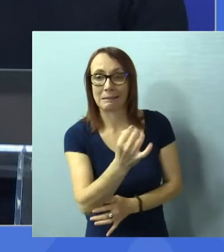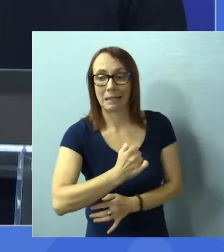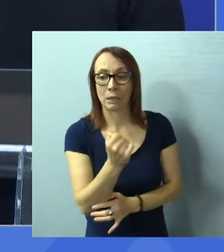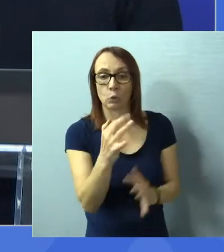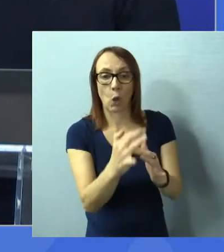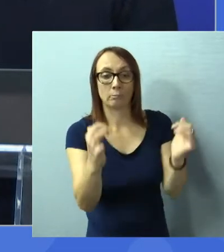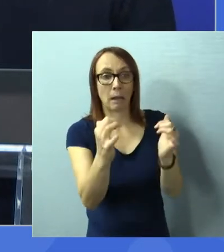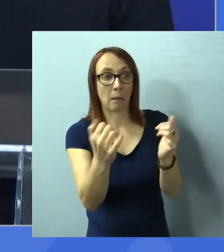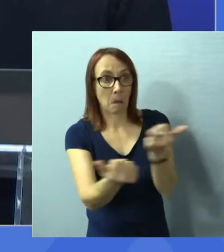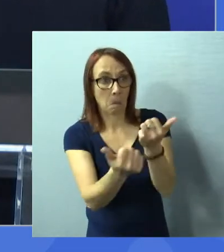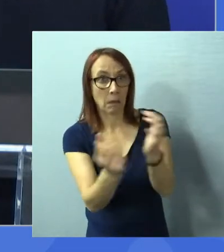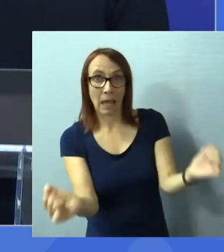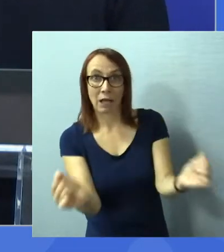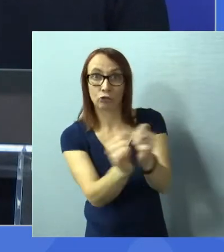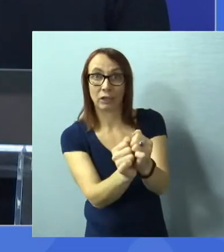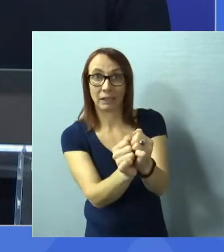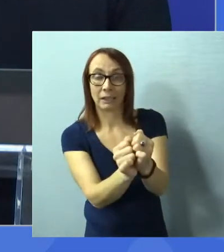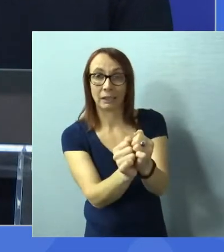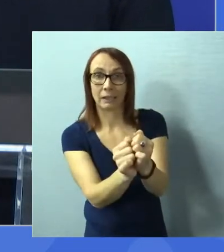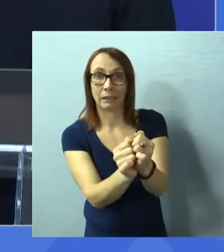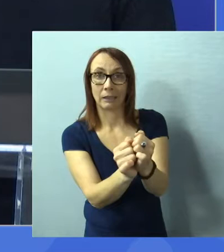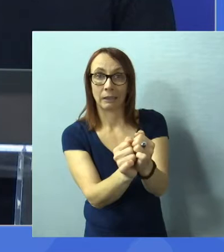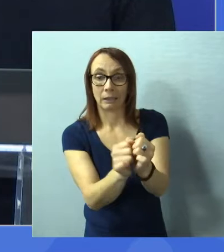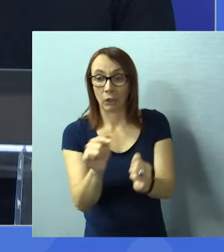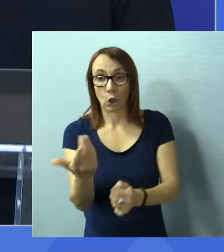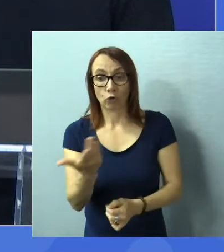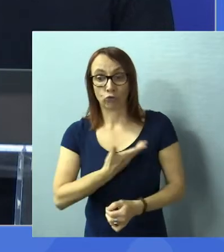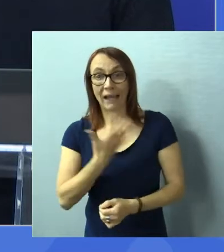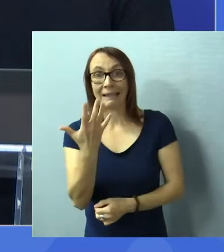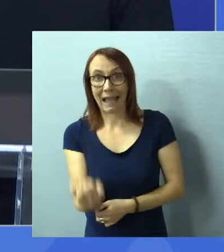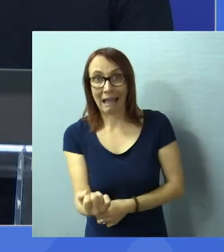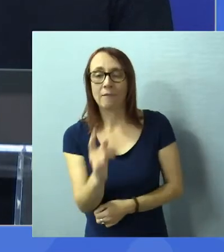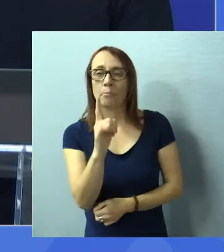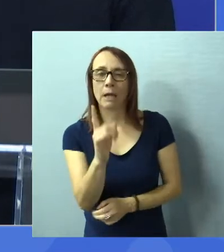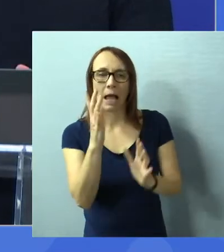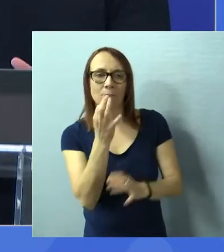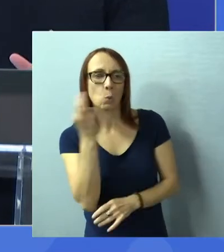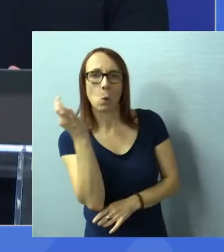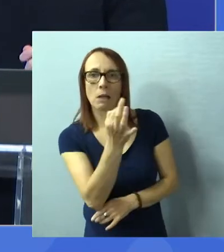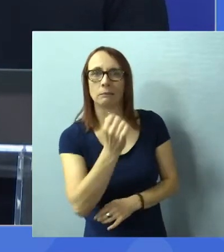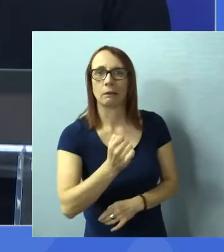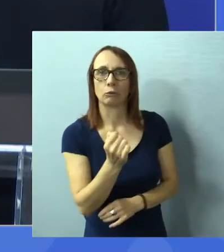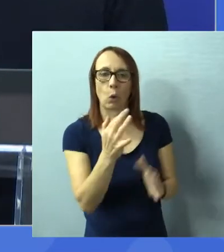retains the right to legislate in in devolved areas but it must seek the consent of the Scottish Parliament and doesn't need to get the consent of the